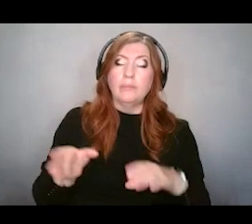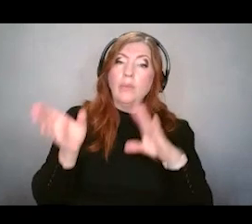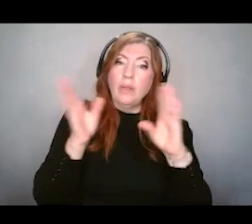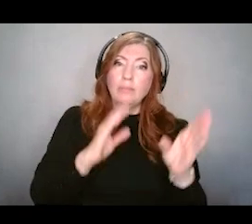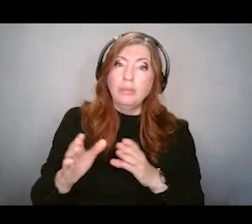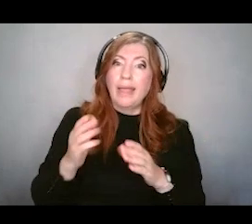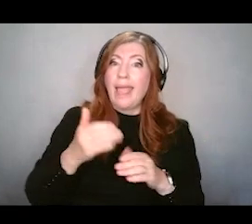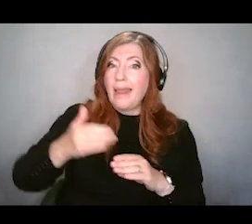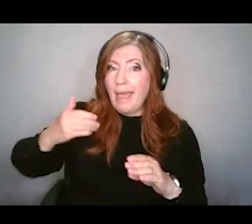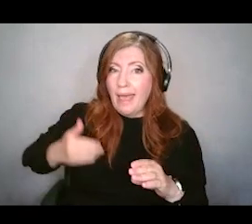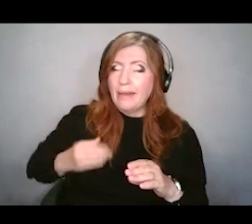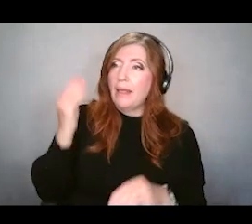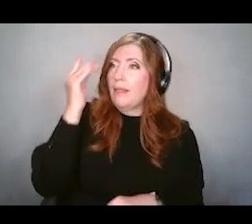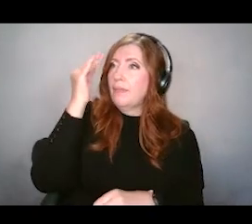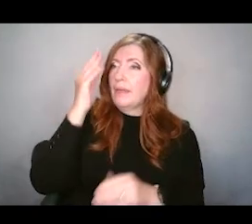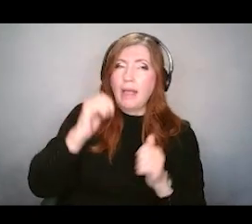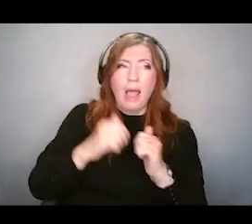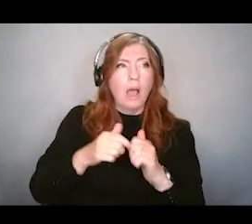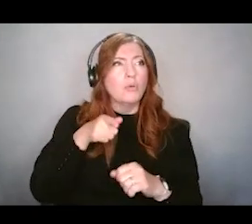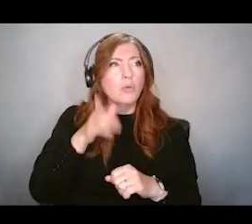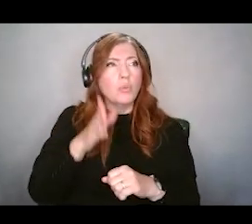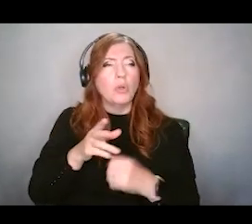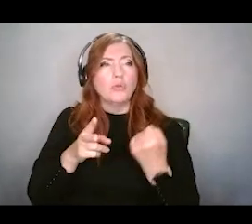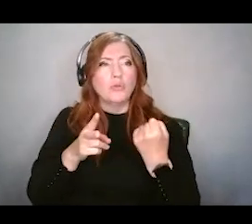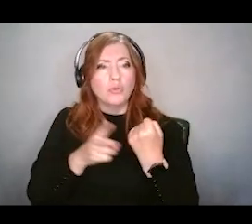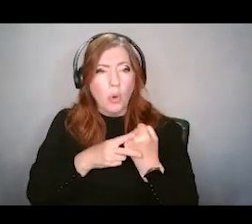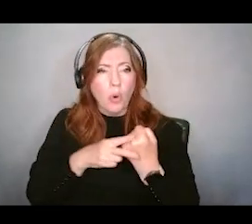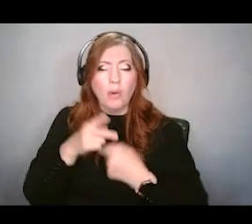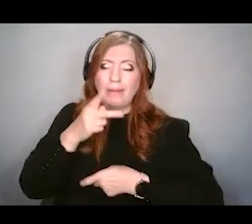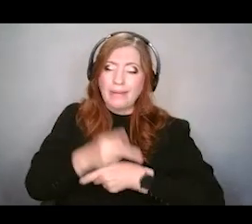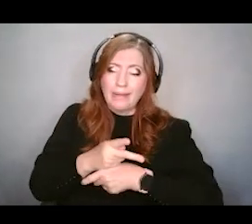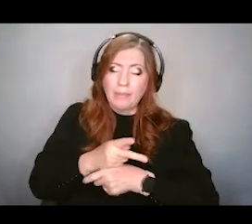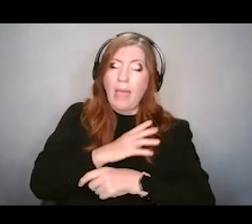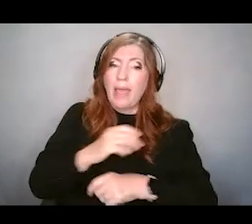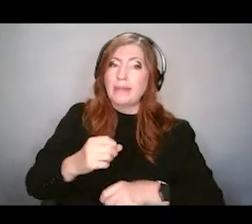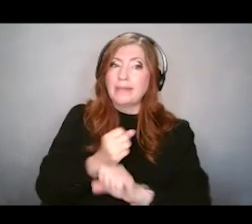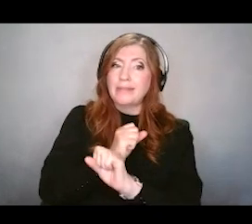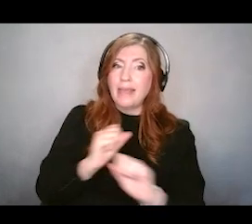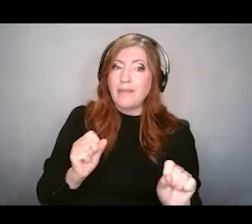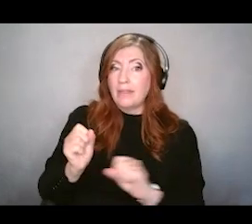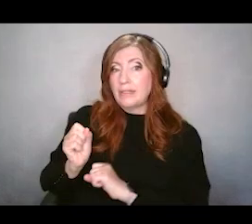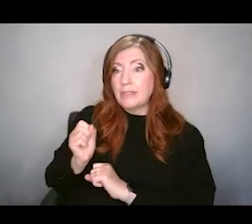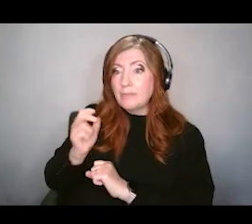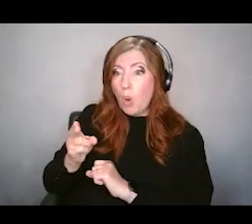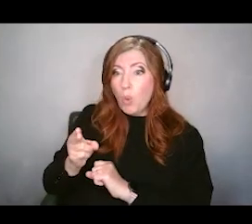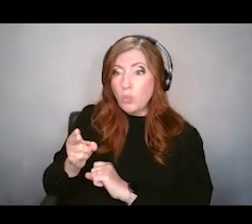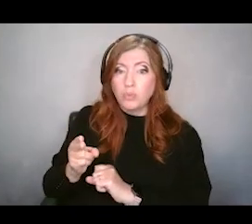you’ll store, retain, and securely dispose of documentation. Build these processes into your